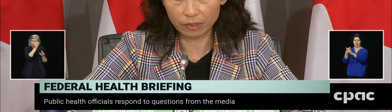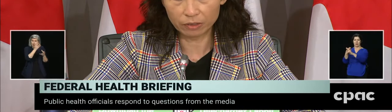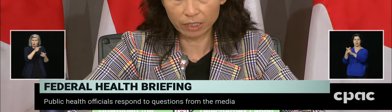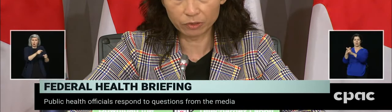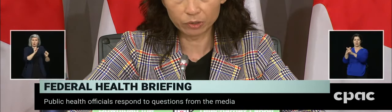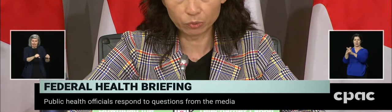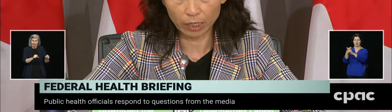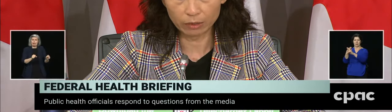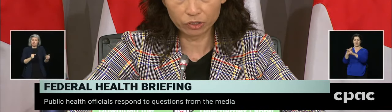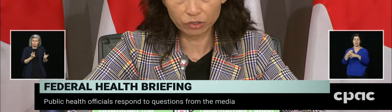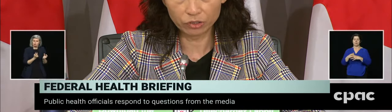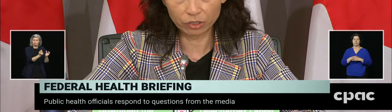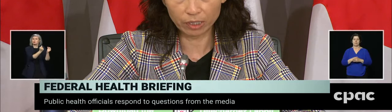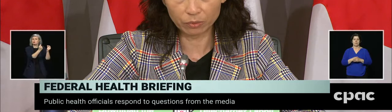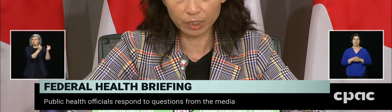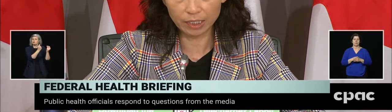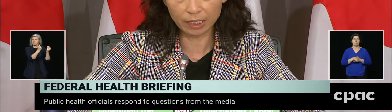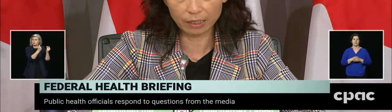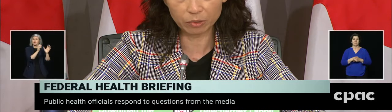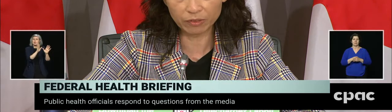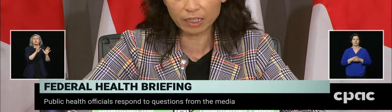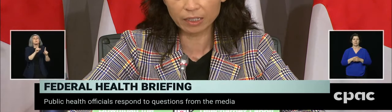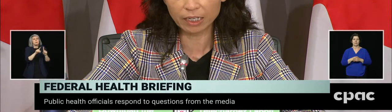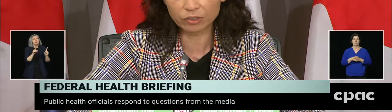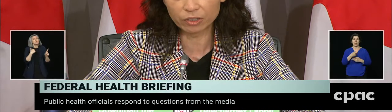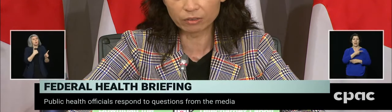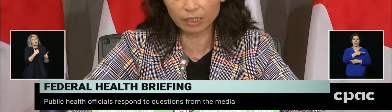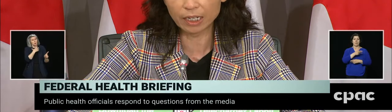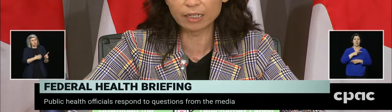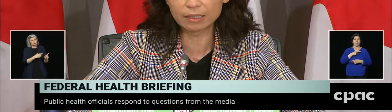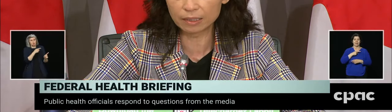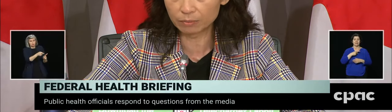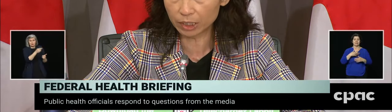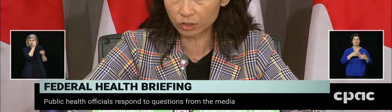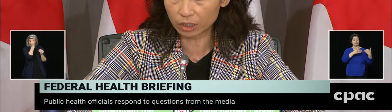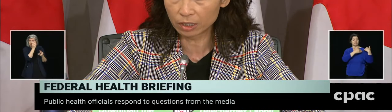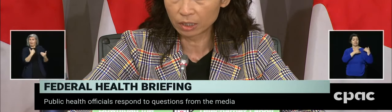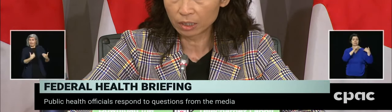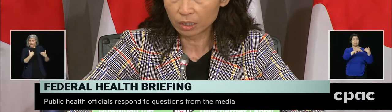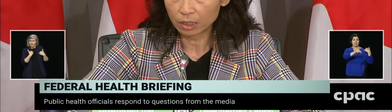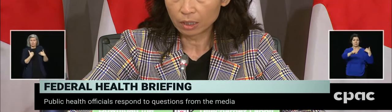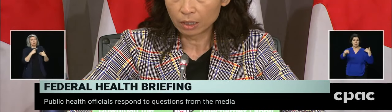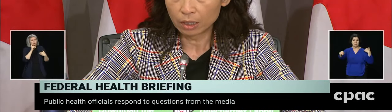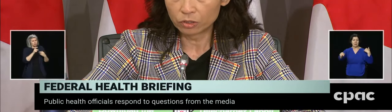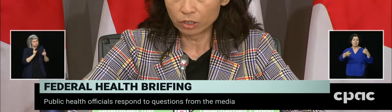TO BE SENT UP AS FAST AS POSSIBLE TO THE FEDERAL LEVEL AS